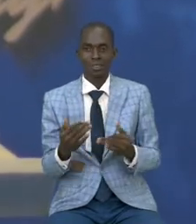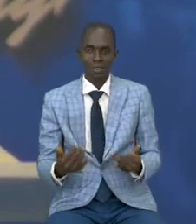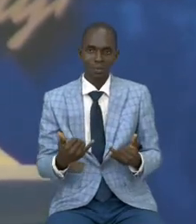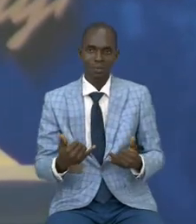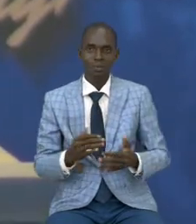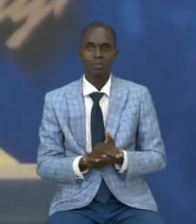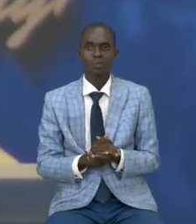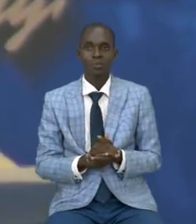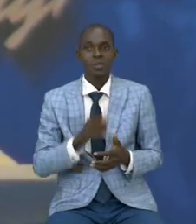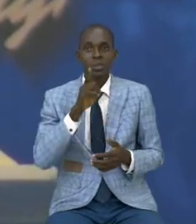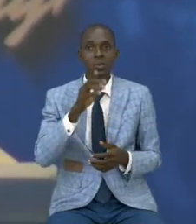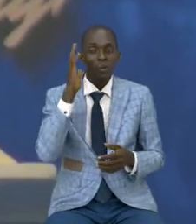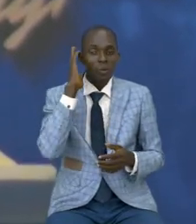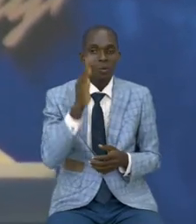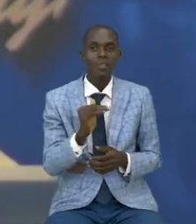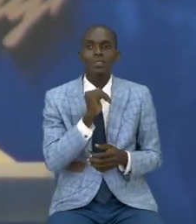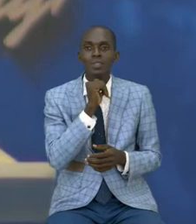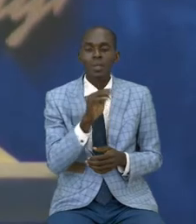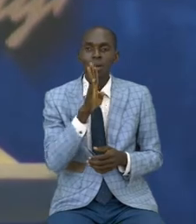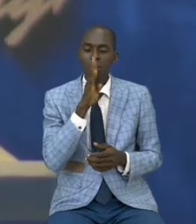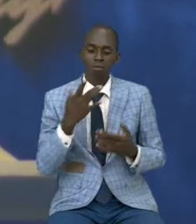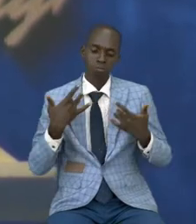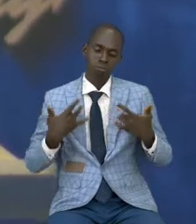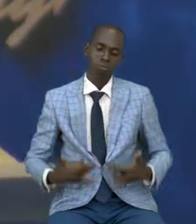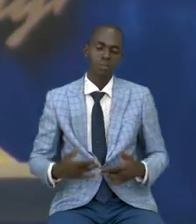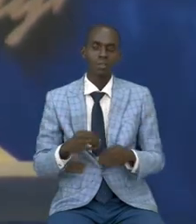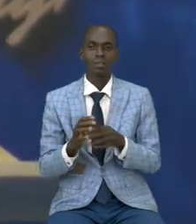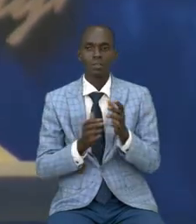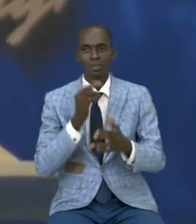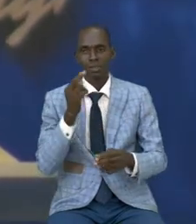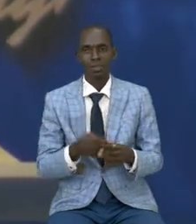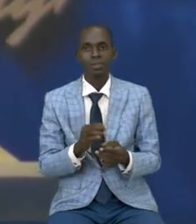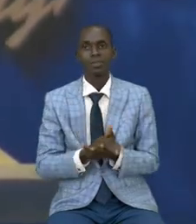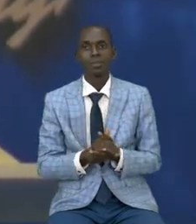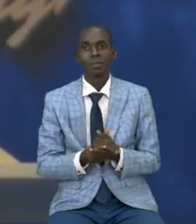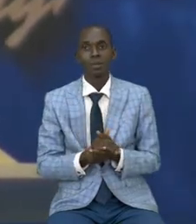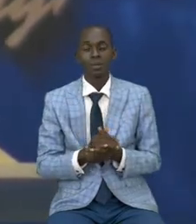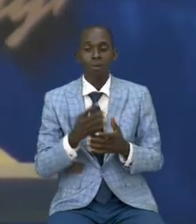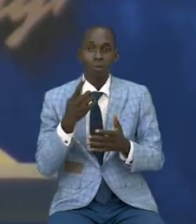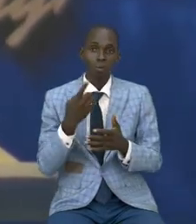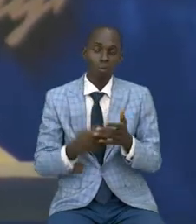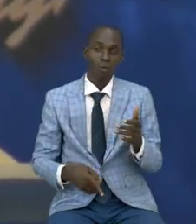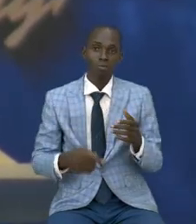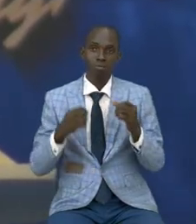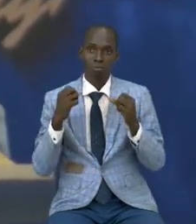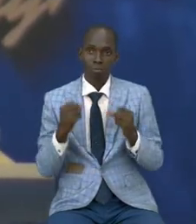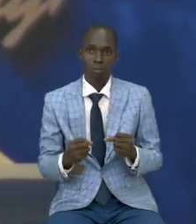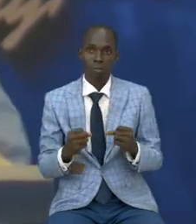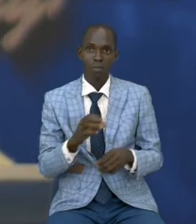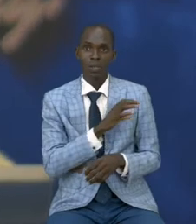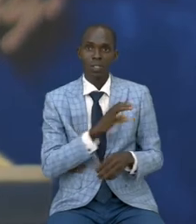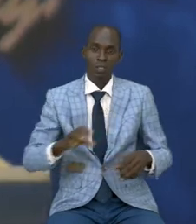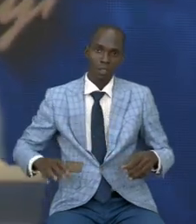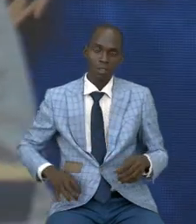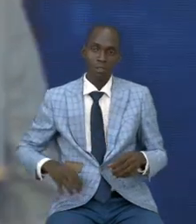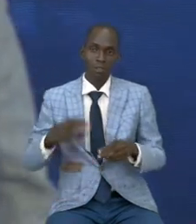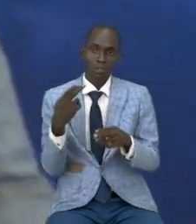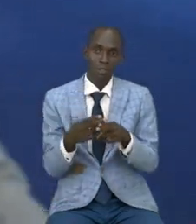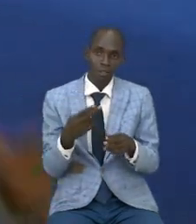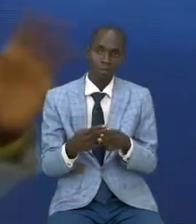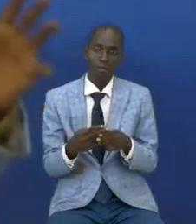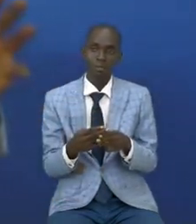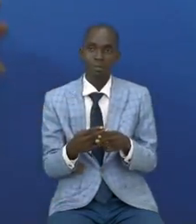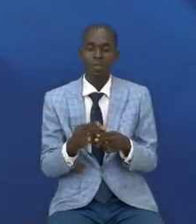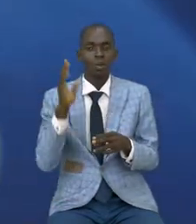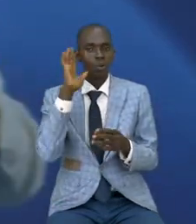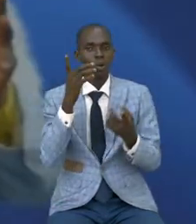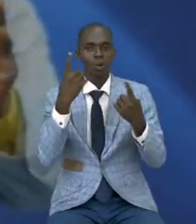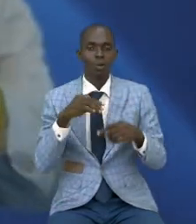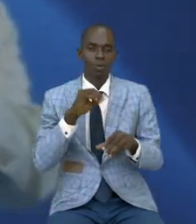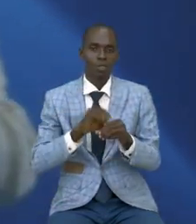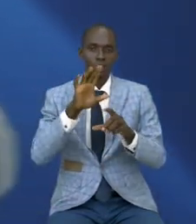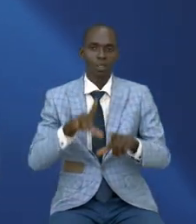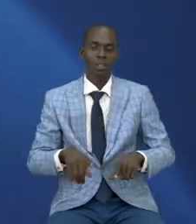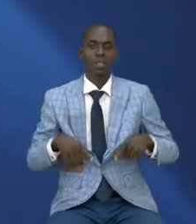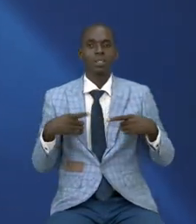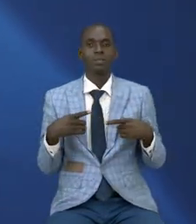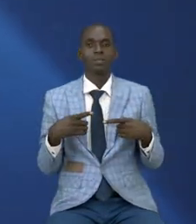you will not be disappointed god's power christ's name will come in your life and great